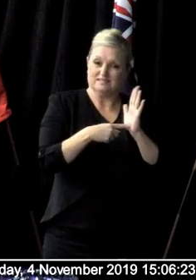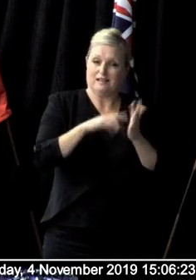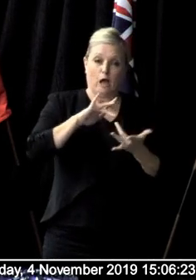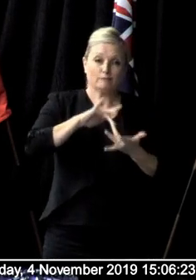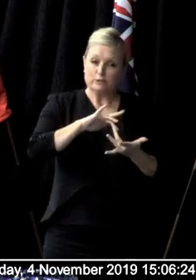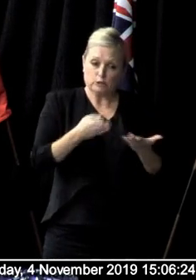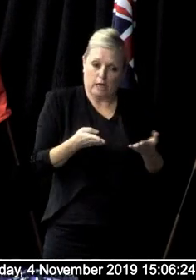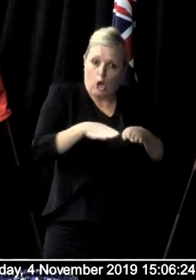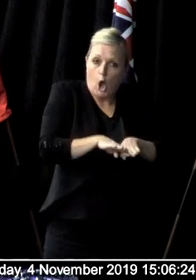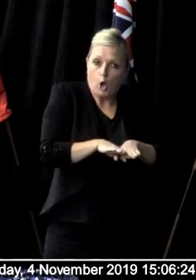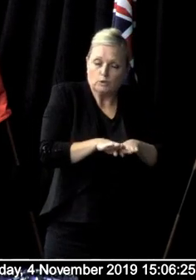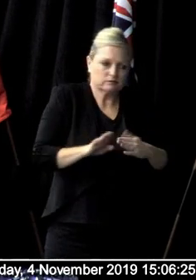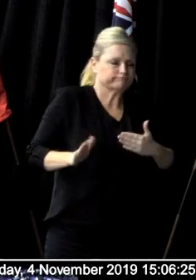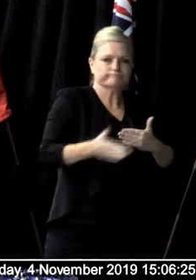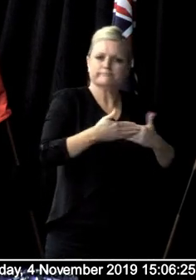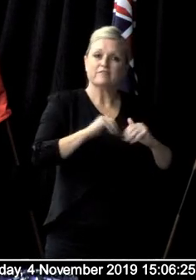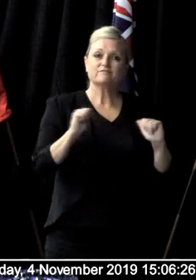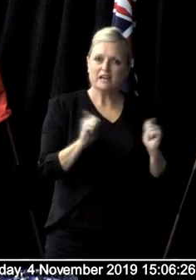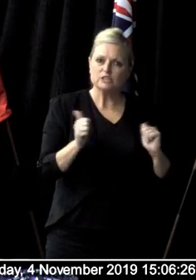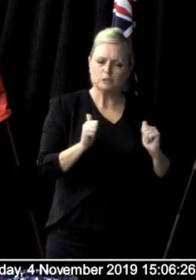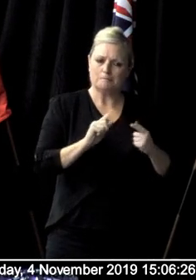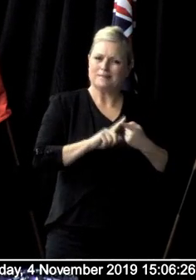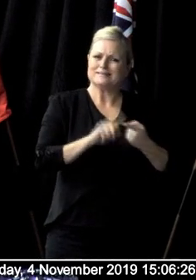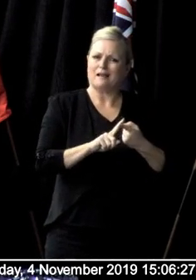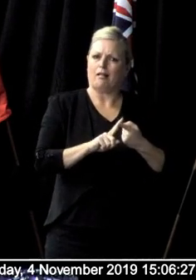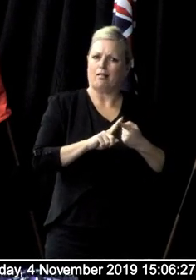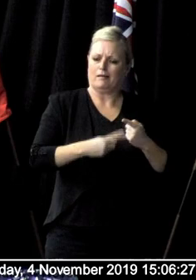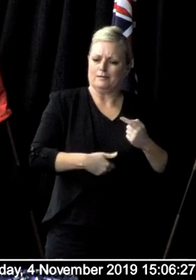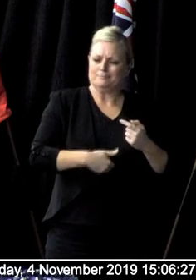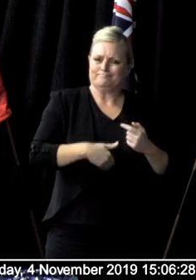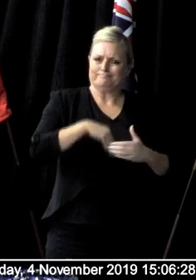of programs which group students with disabilities to a very common place.